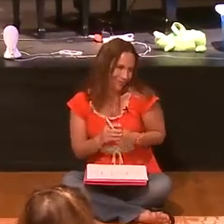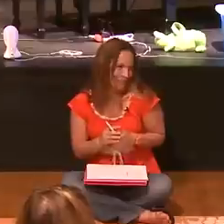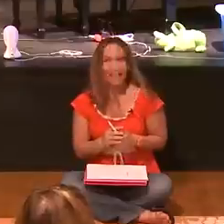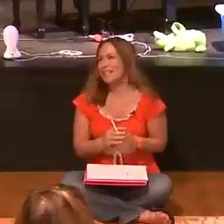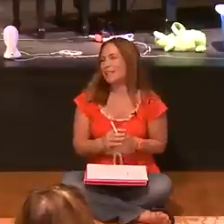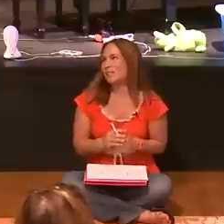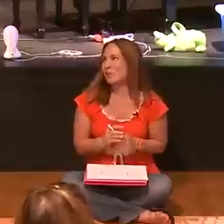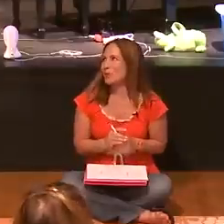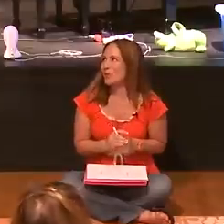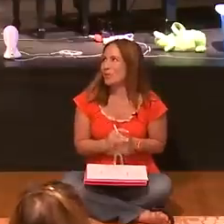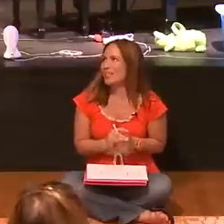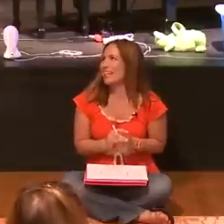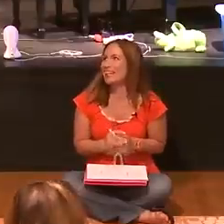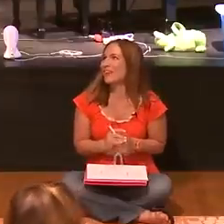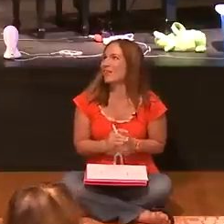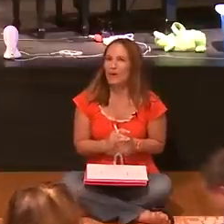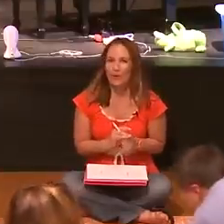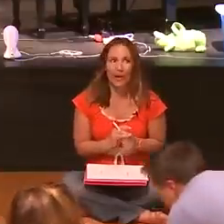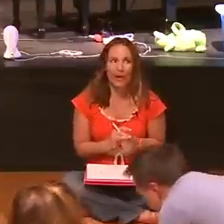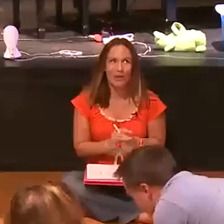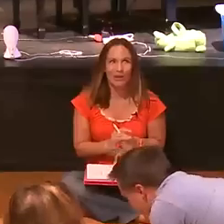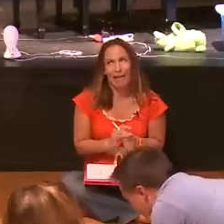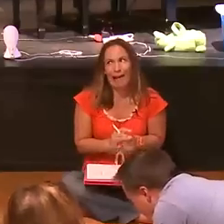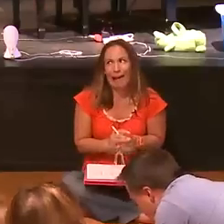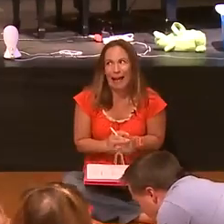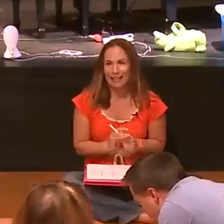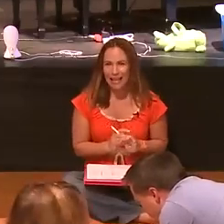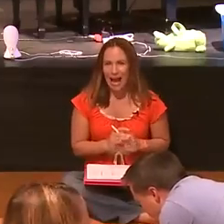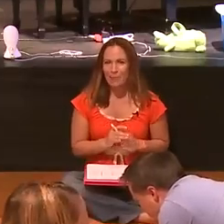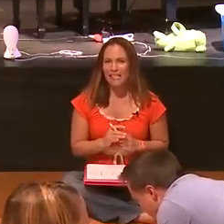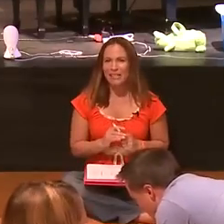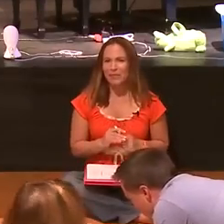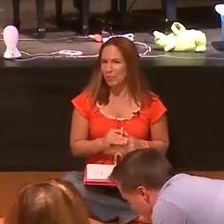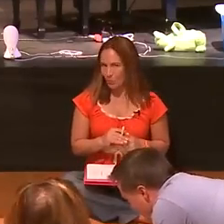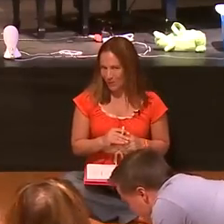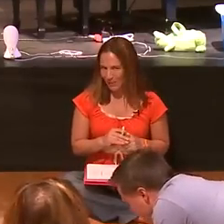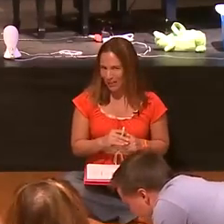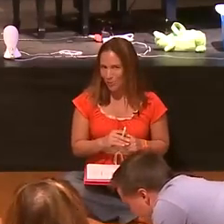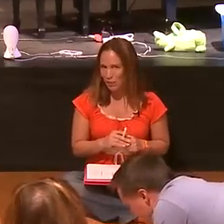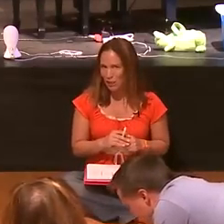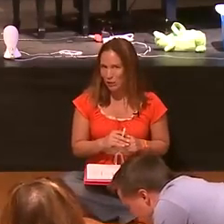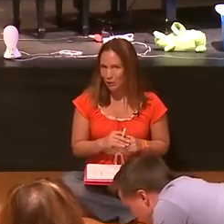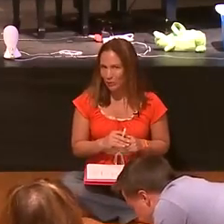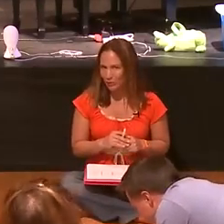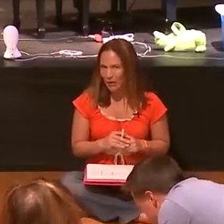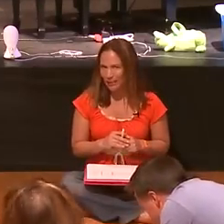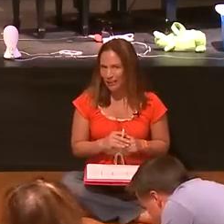Is it? It depends on which ones you've seen -- I don't know. Or longer. I'm guessing you've seen Baby Signing Time 1 and 2 maybe.